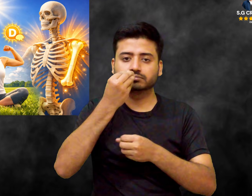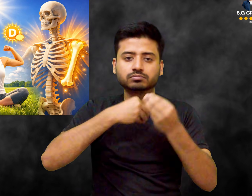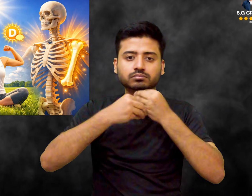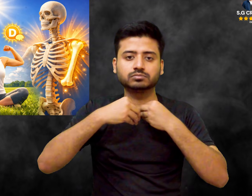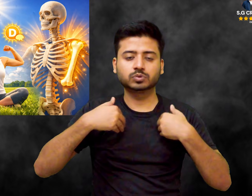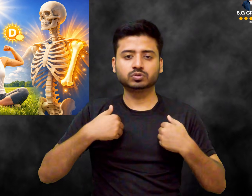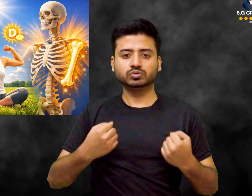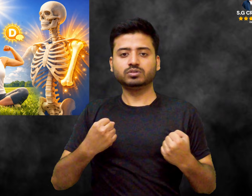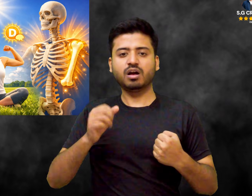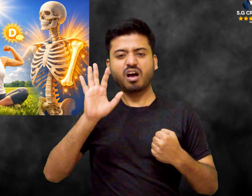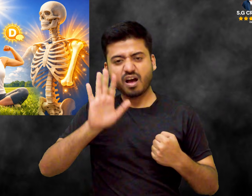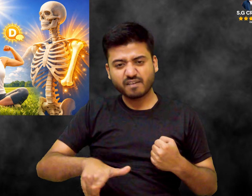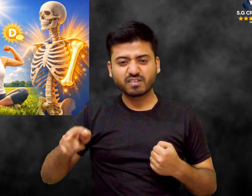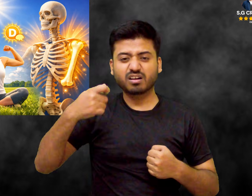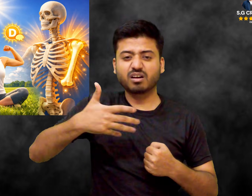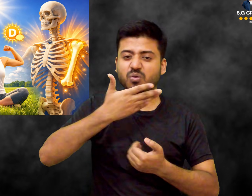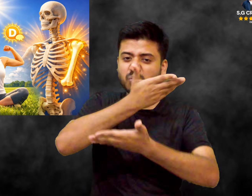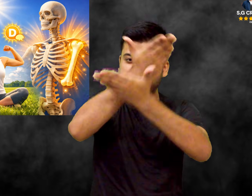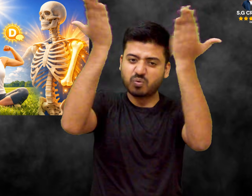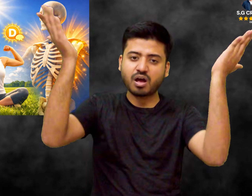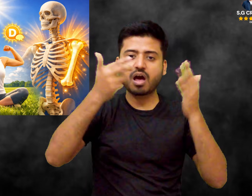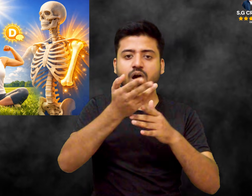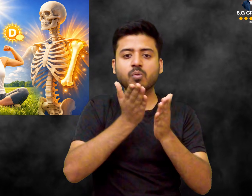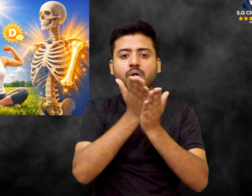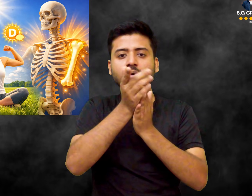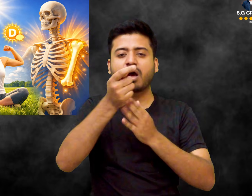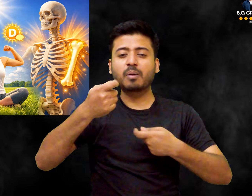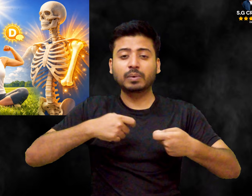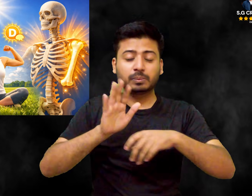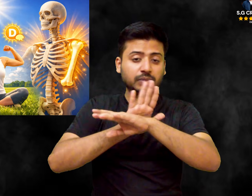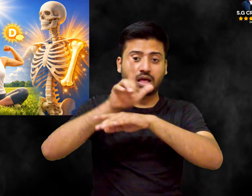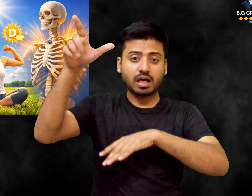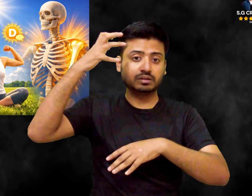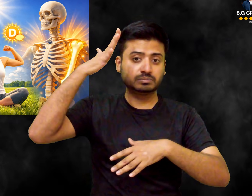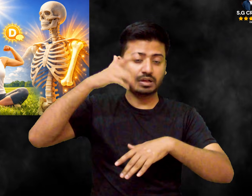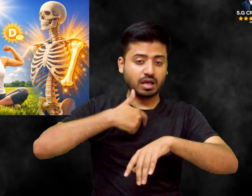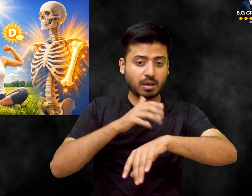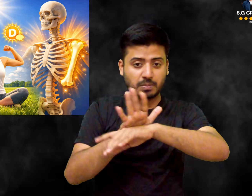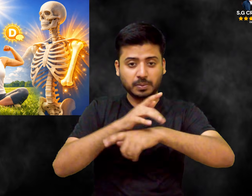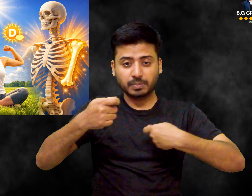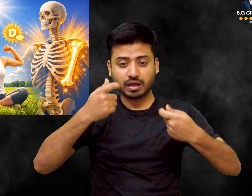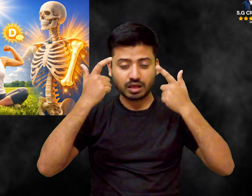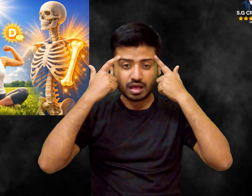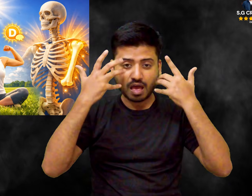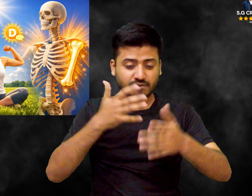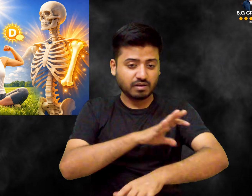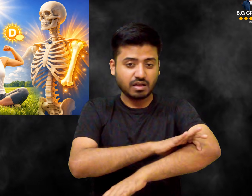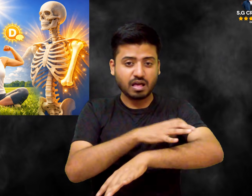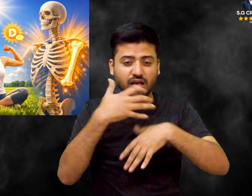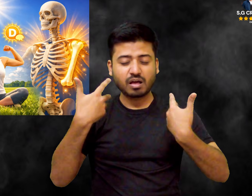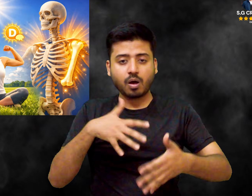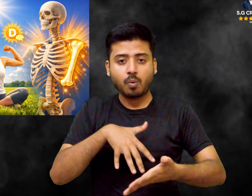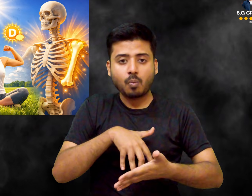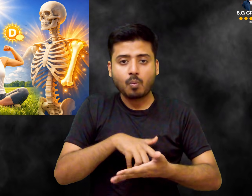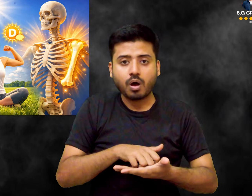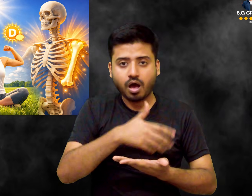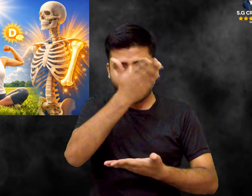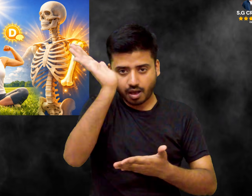immune function, and muscle health. Is it safe to use? Yes, vitamin D is safe for most individuals,